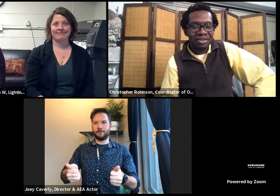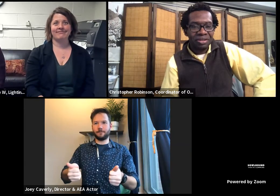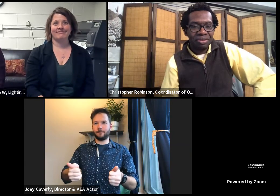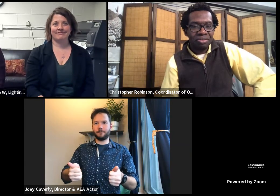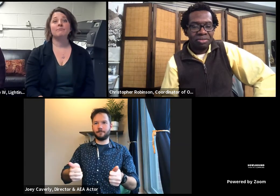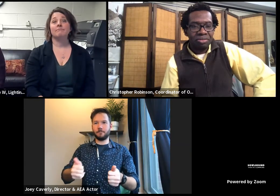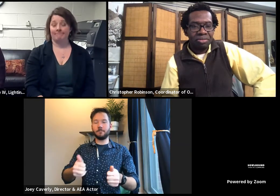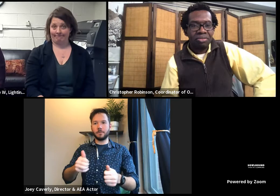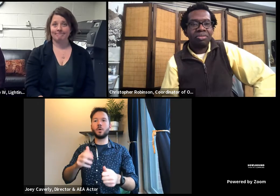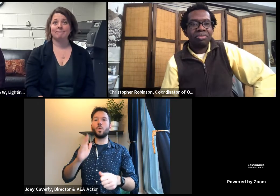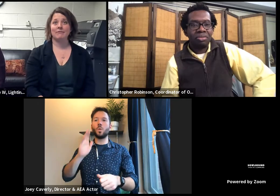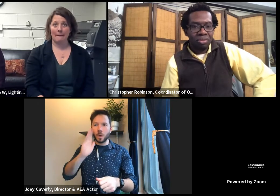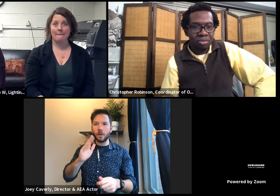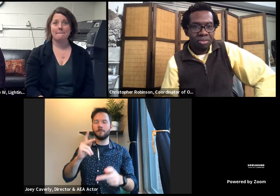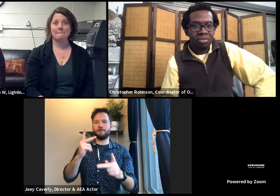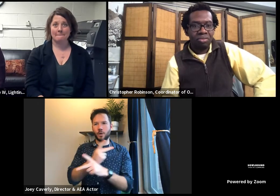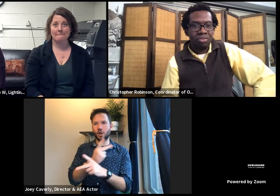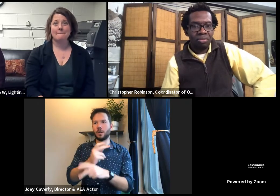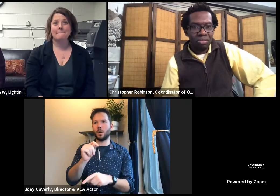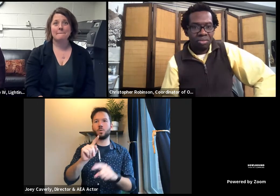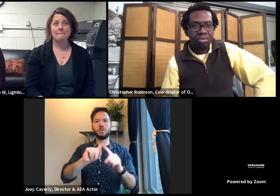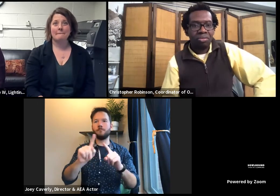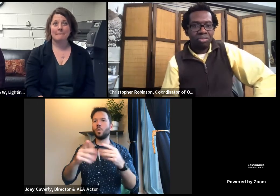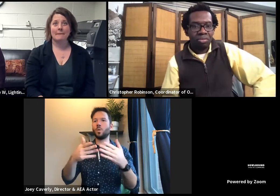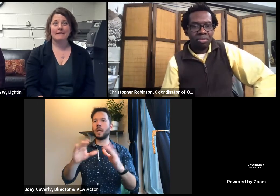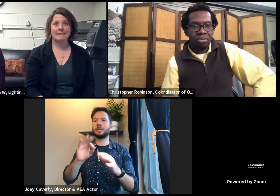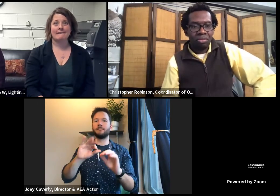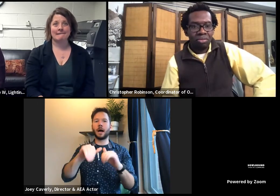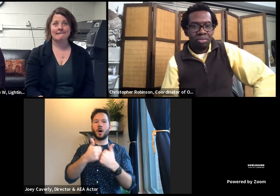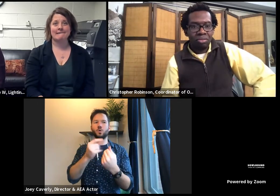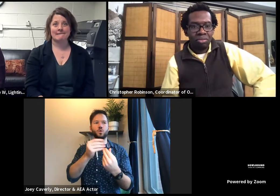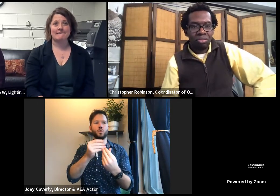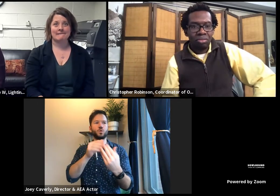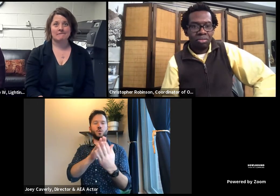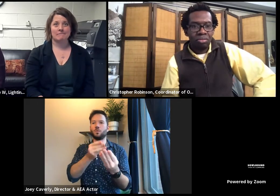She is an extremely assertive, professional person